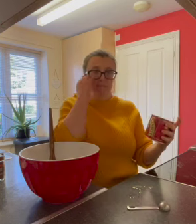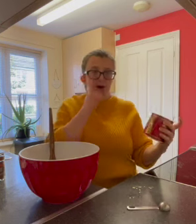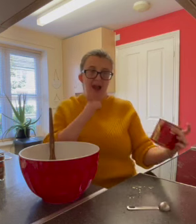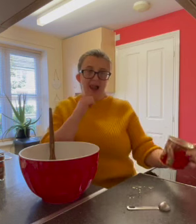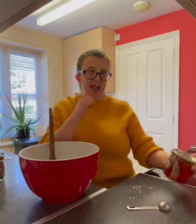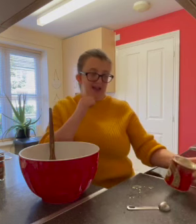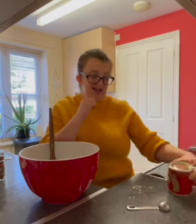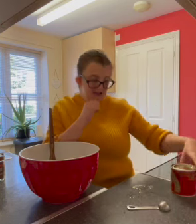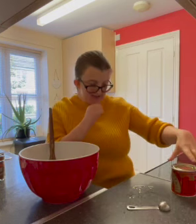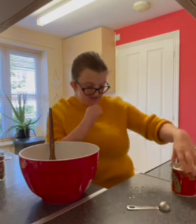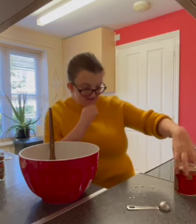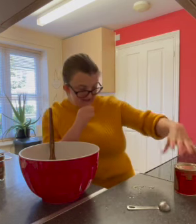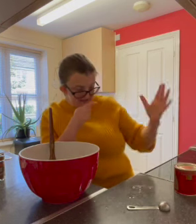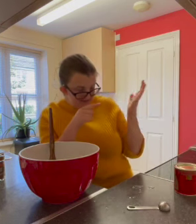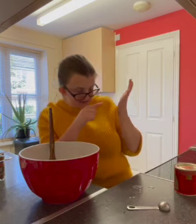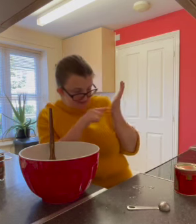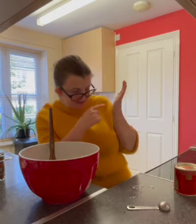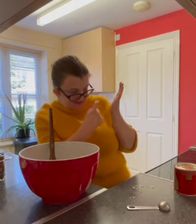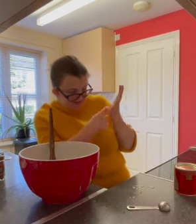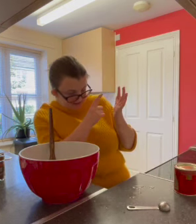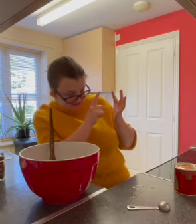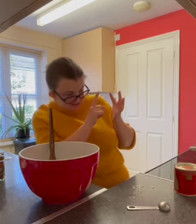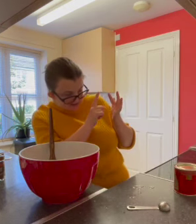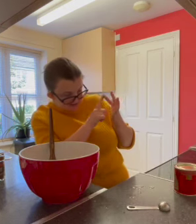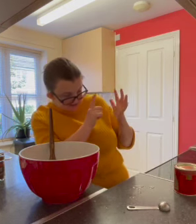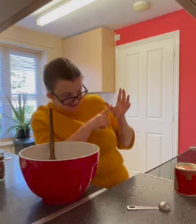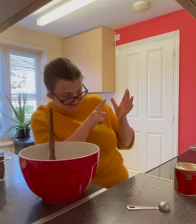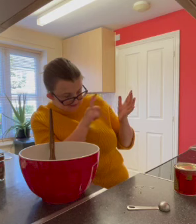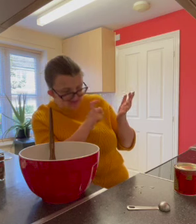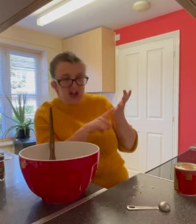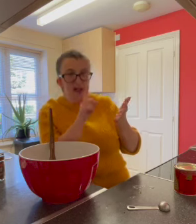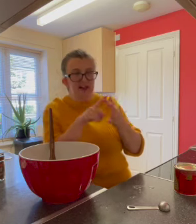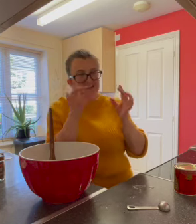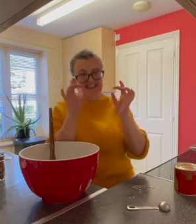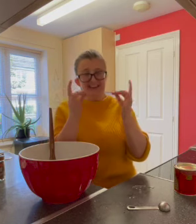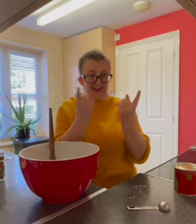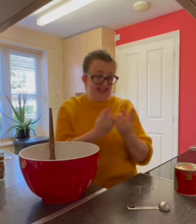Black Treacle, sticky thing...